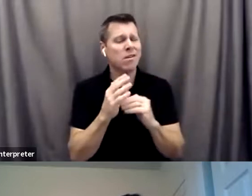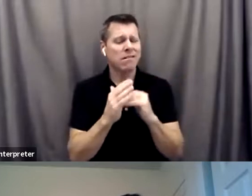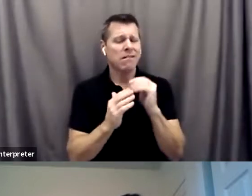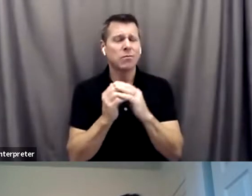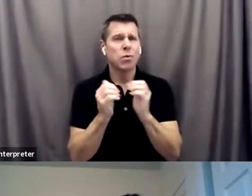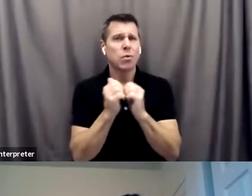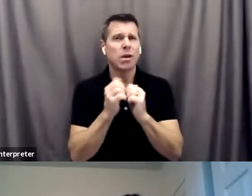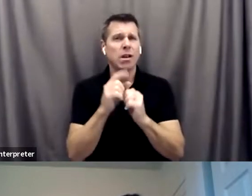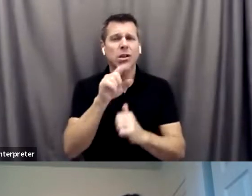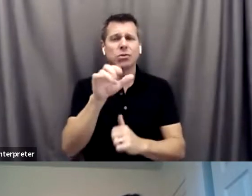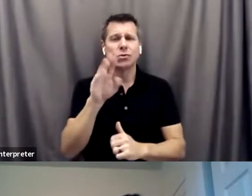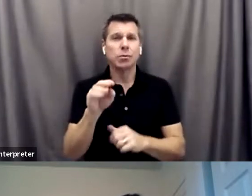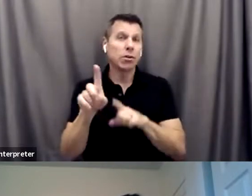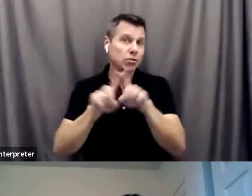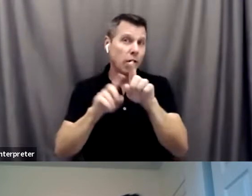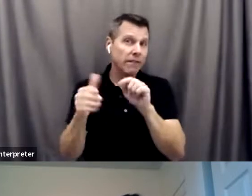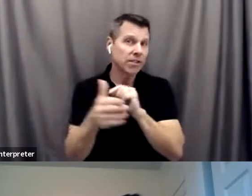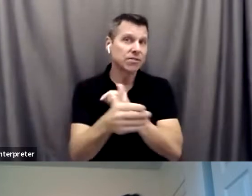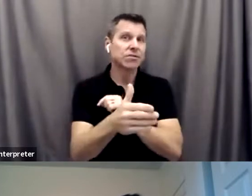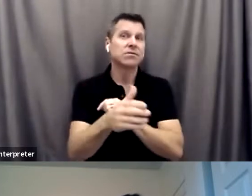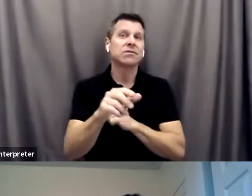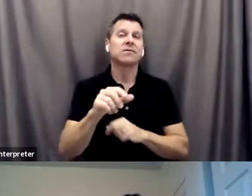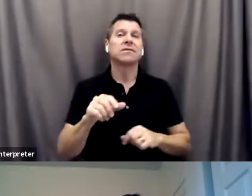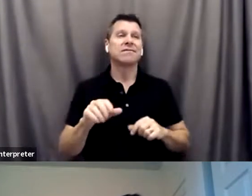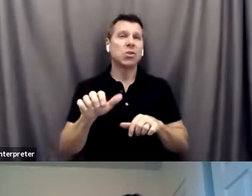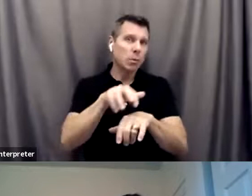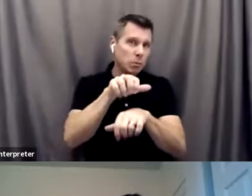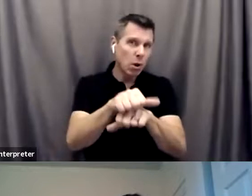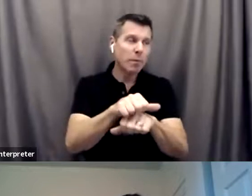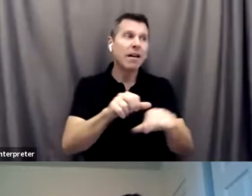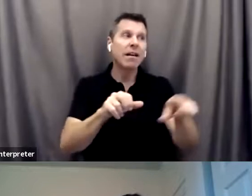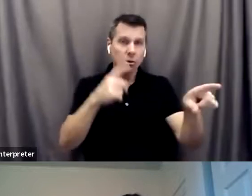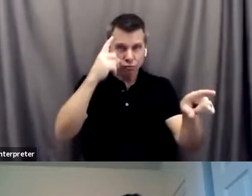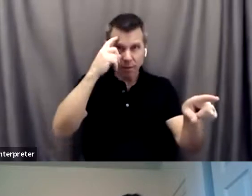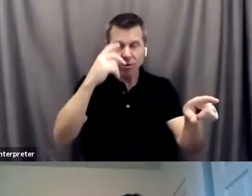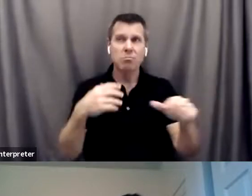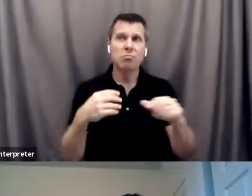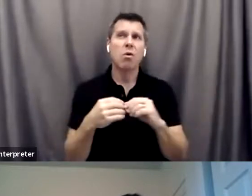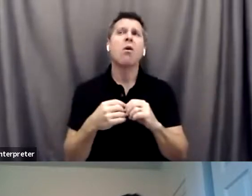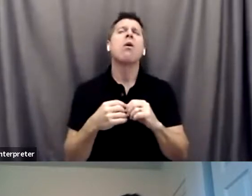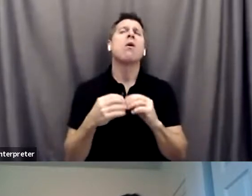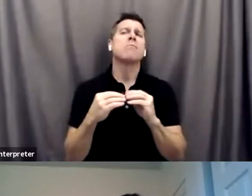with starfish appointments. So we're starting to see that our dreamers are starting to kind of get comfortable and get used to it, but it